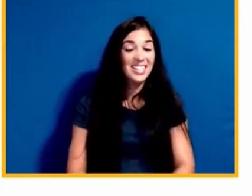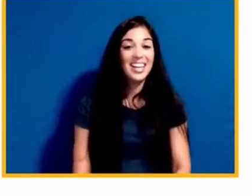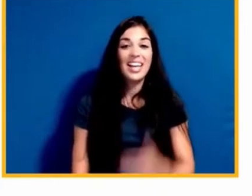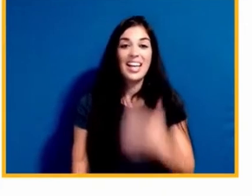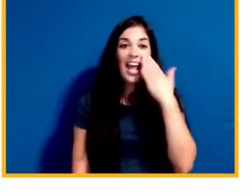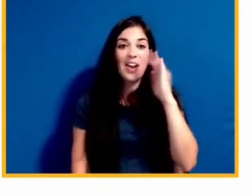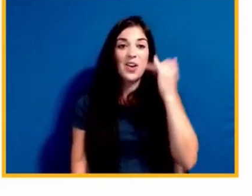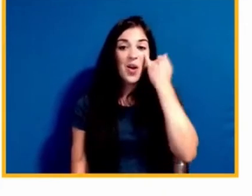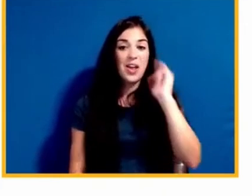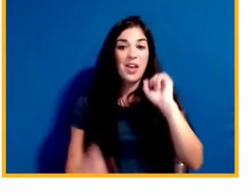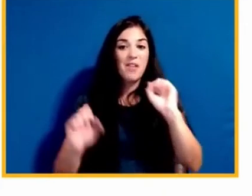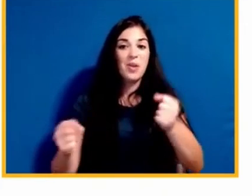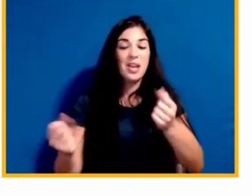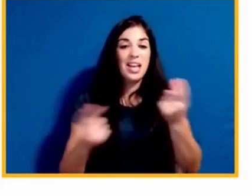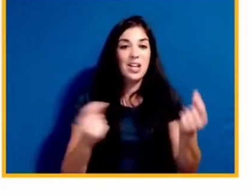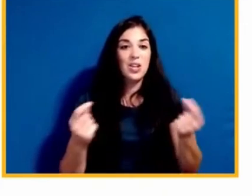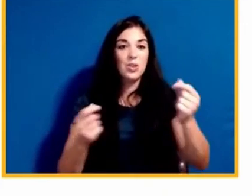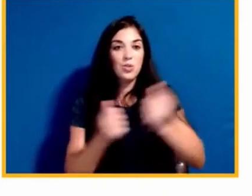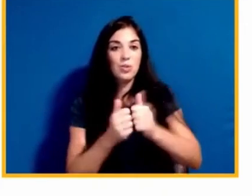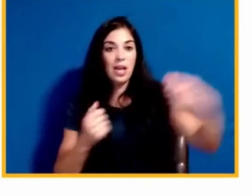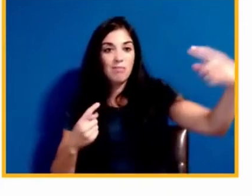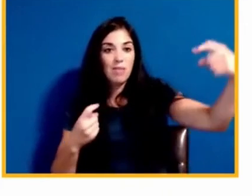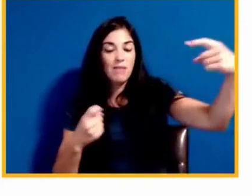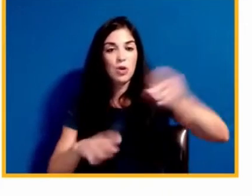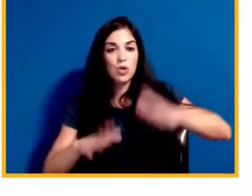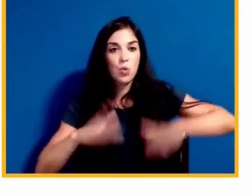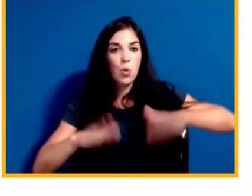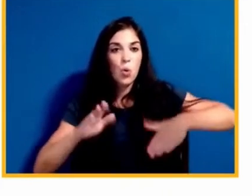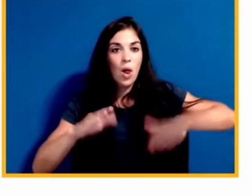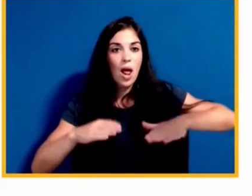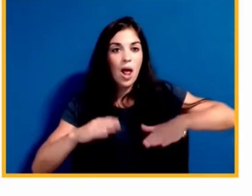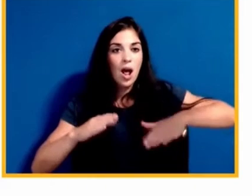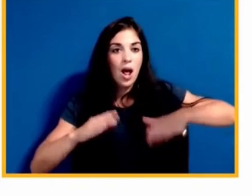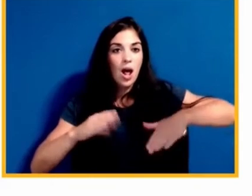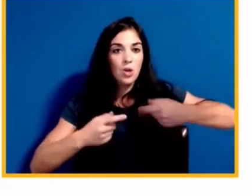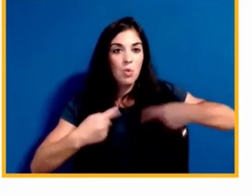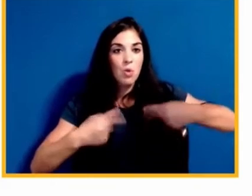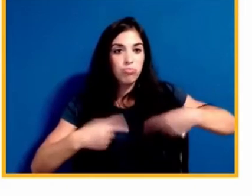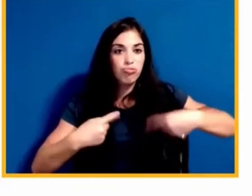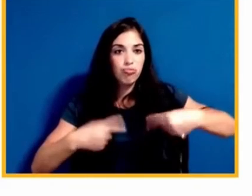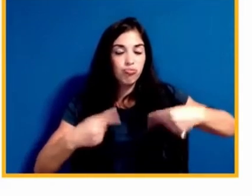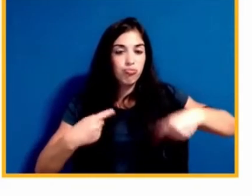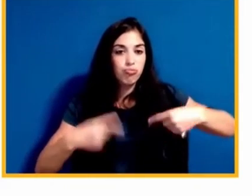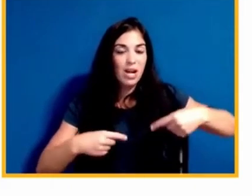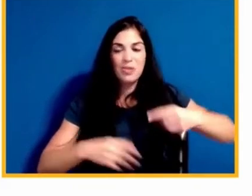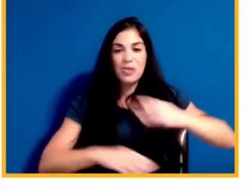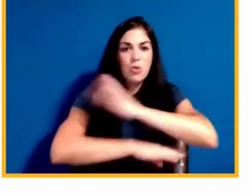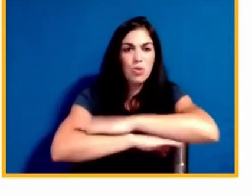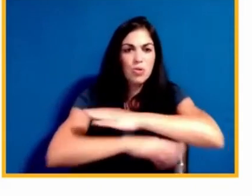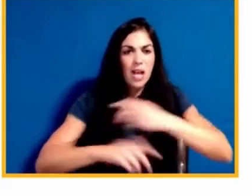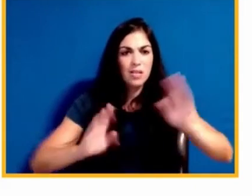don't know if we can like do a virtual drumroll or something like that, like just, I don't know, just like, smack your desk a little bit, you know,